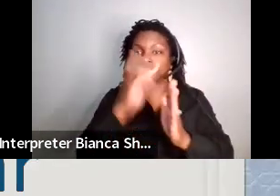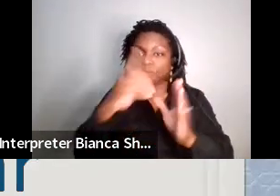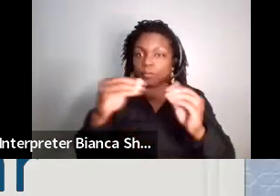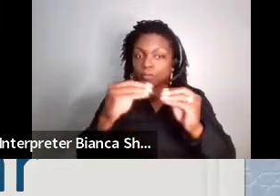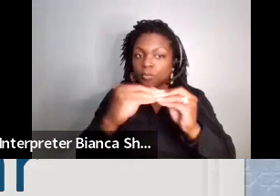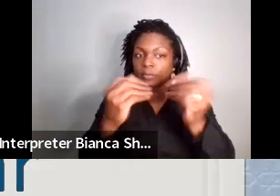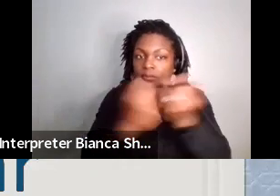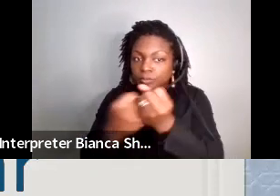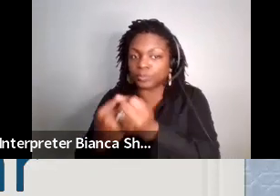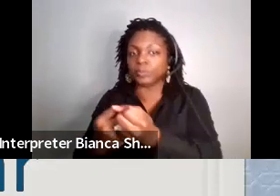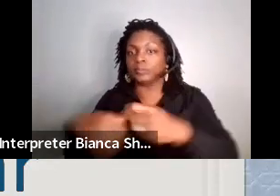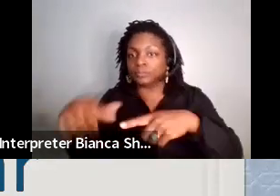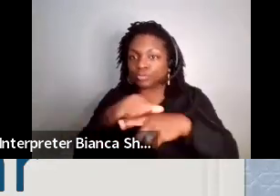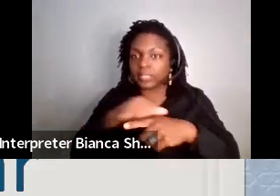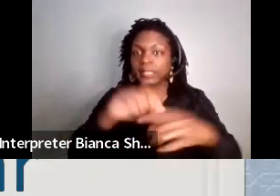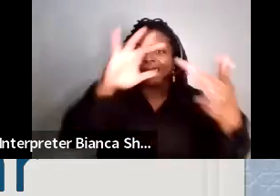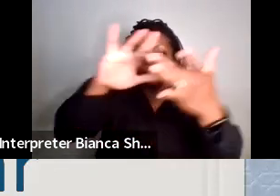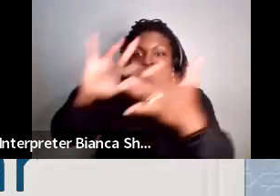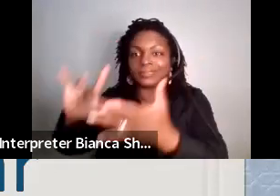Parent trainings, and at the end of the fiscal year additional outreach.